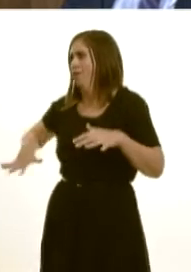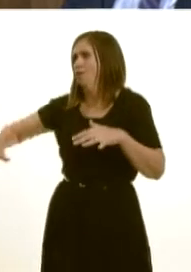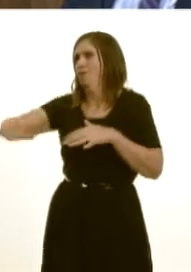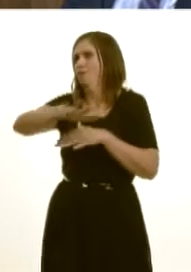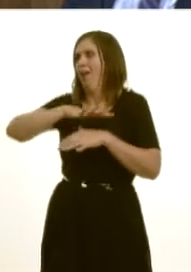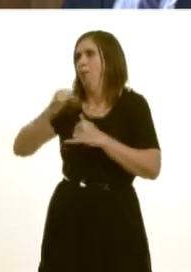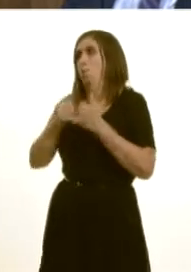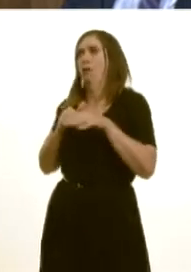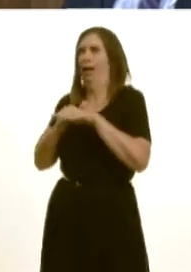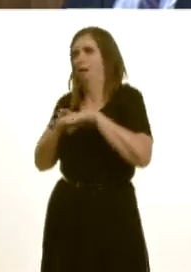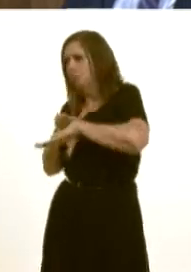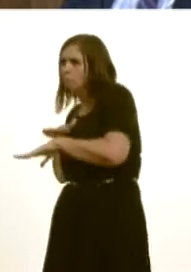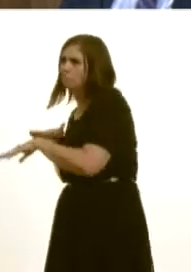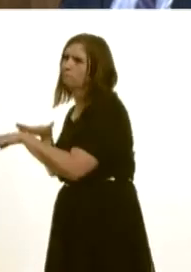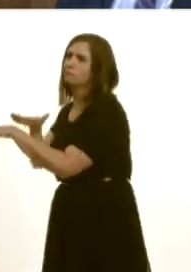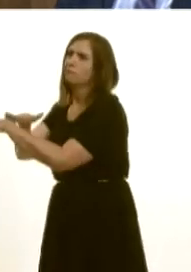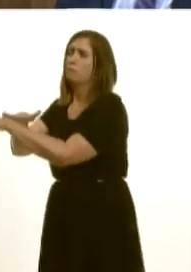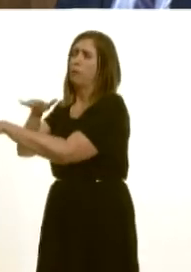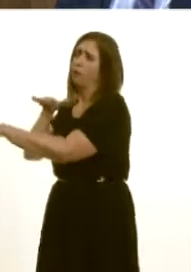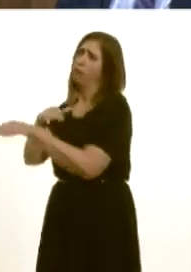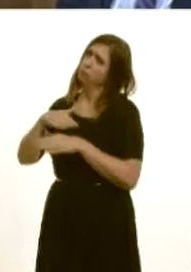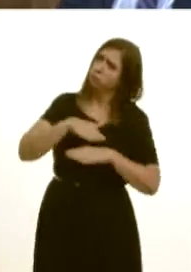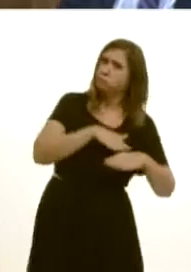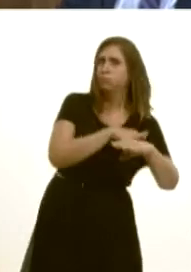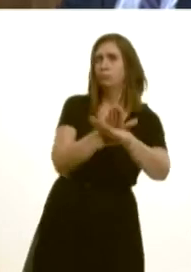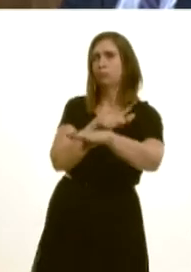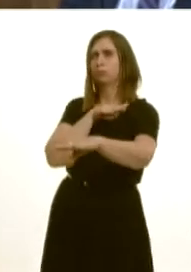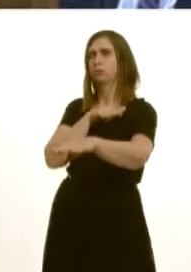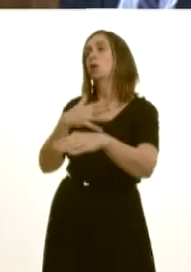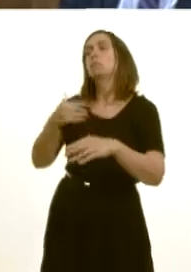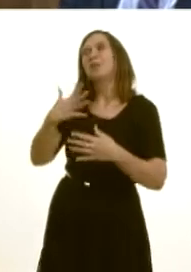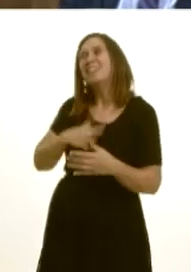have to be struck. In order to do that, we need the evidence of this closure, and that